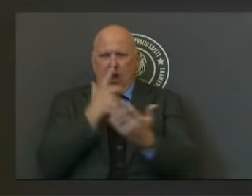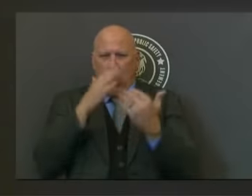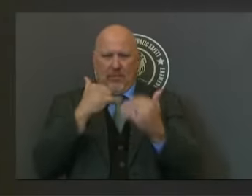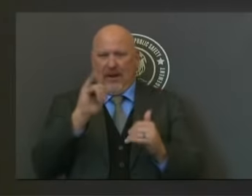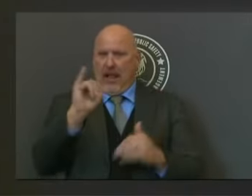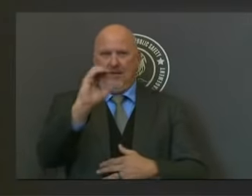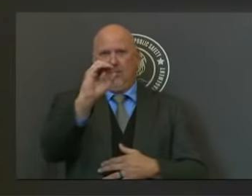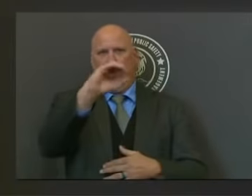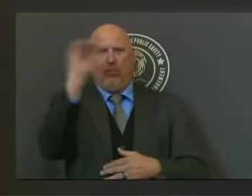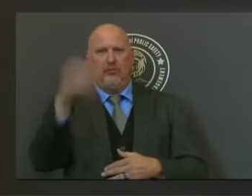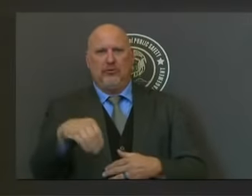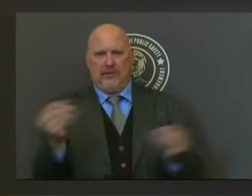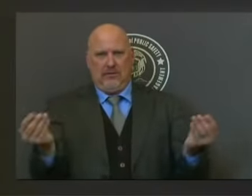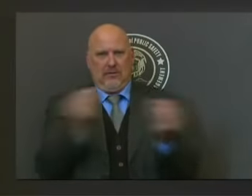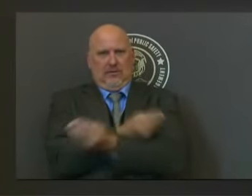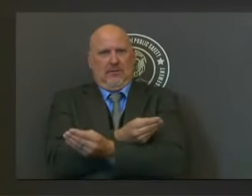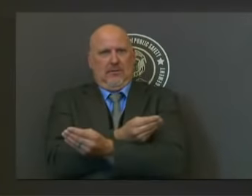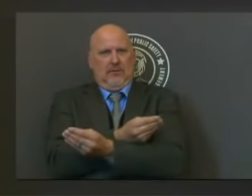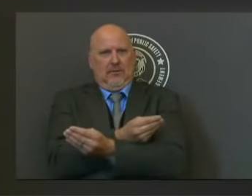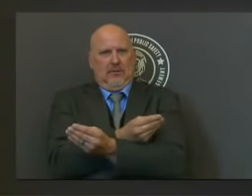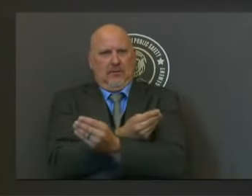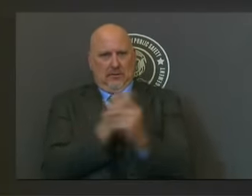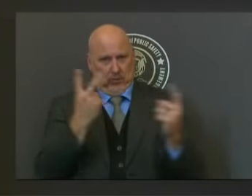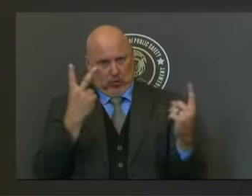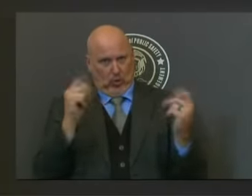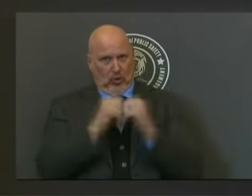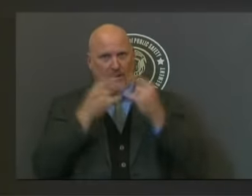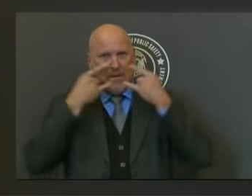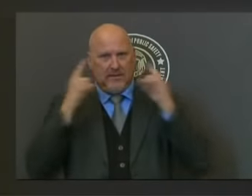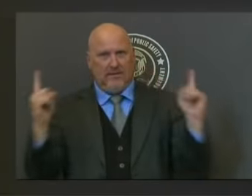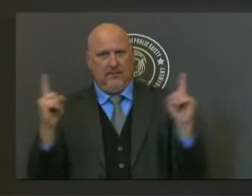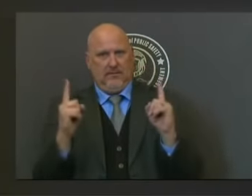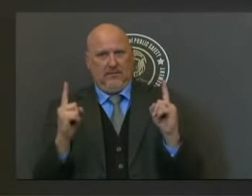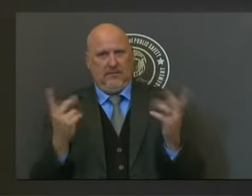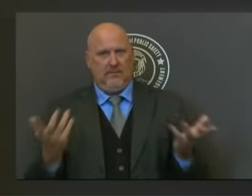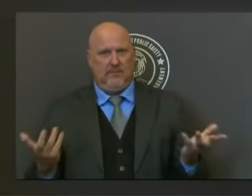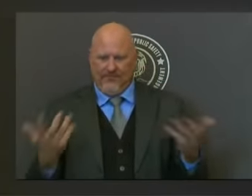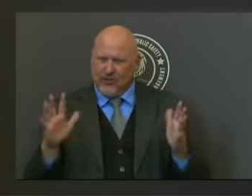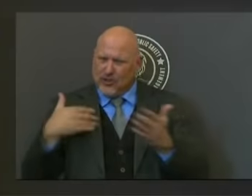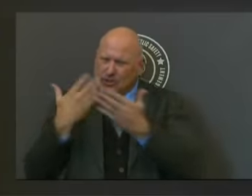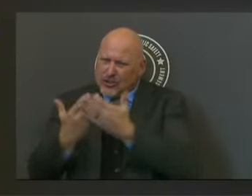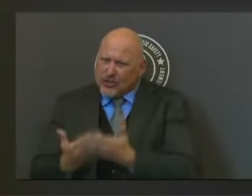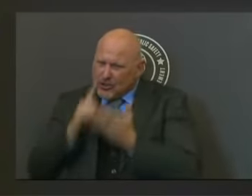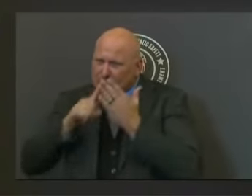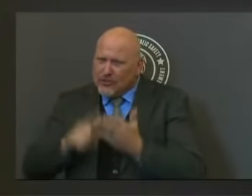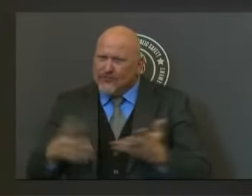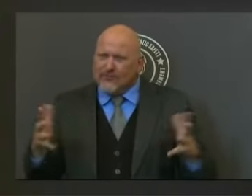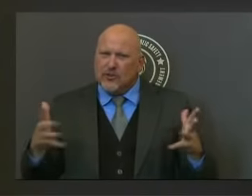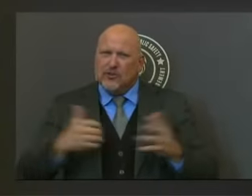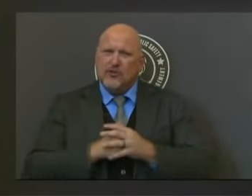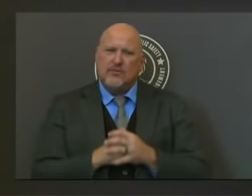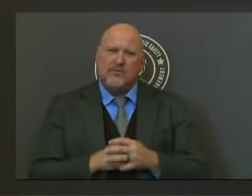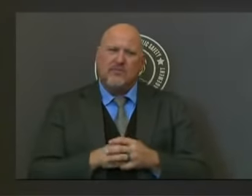if both individuals are wearing a mask